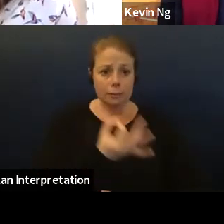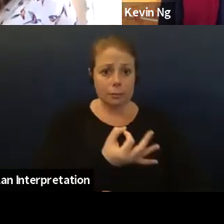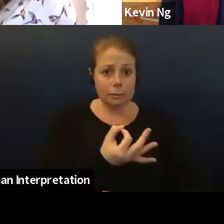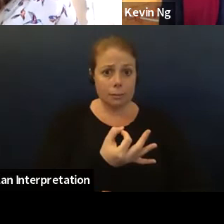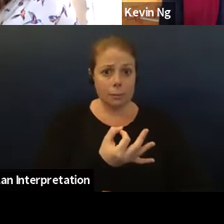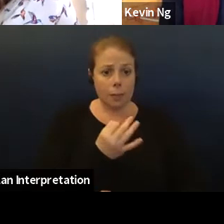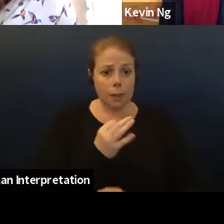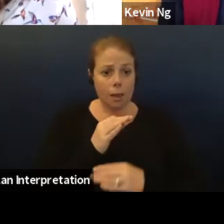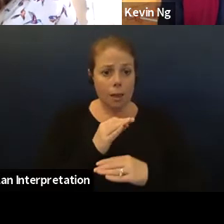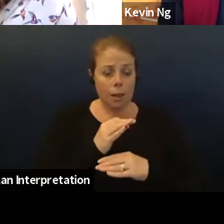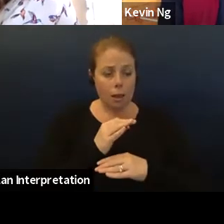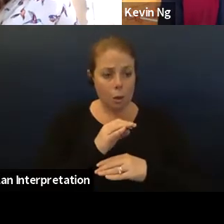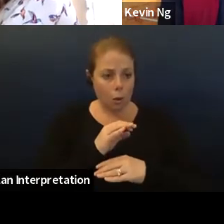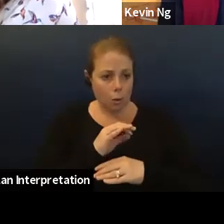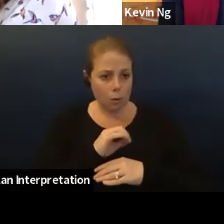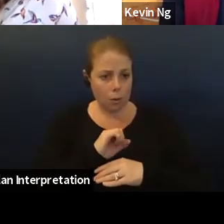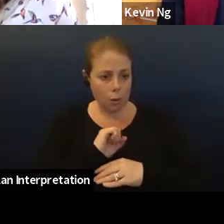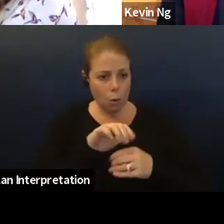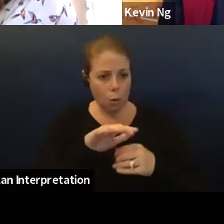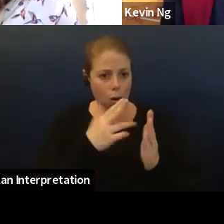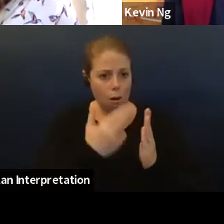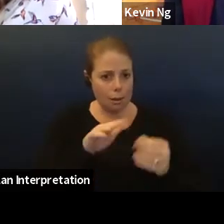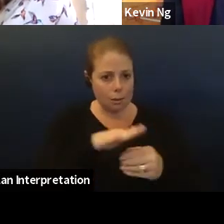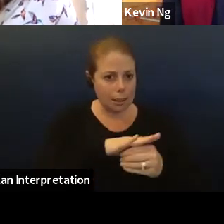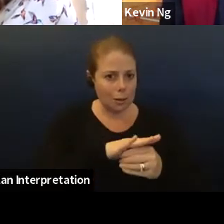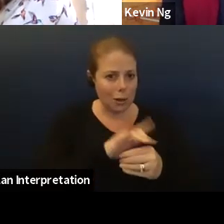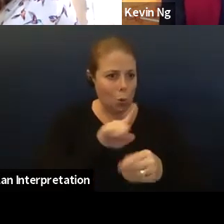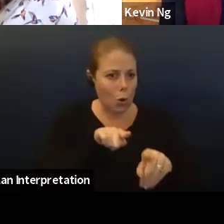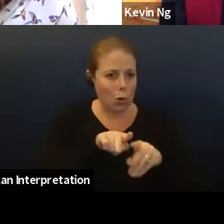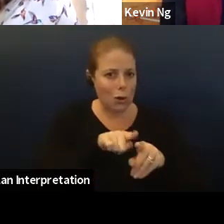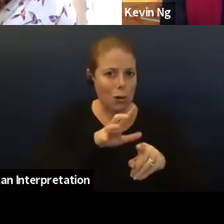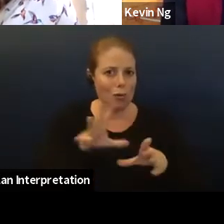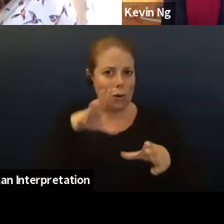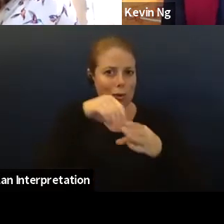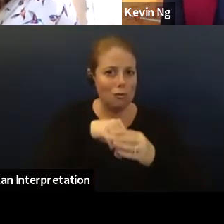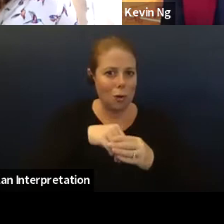part of those discussions and reading those applications? Ali, what have you learned?